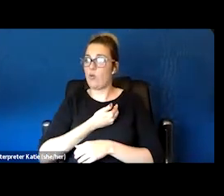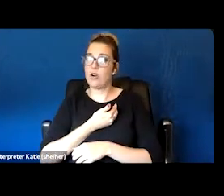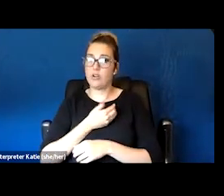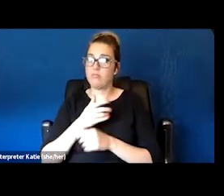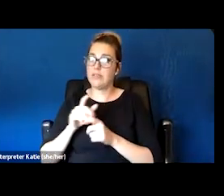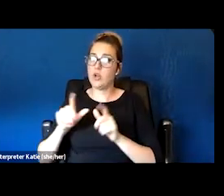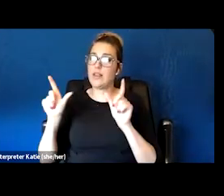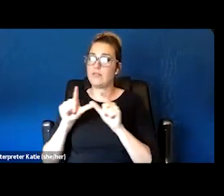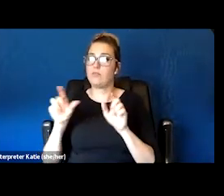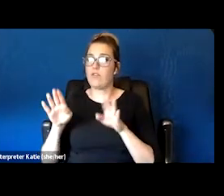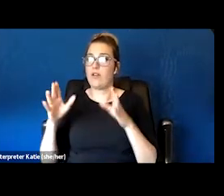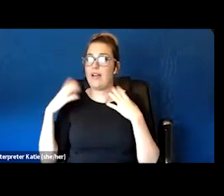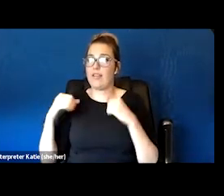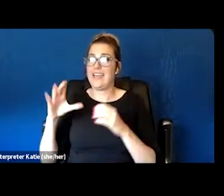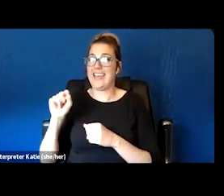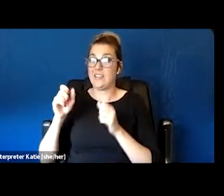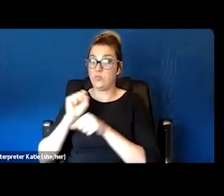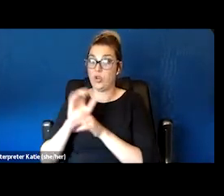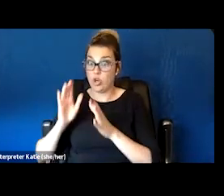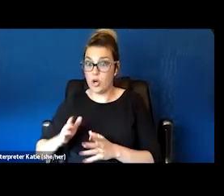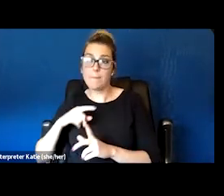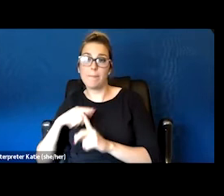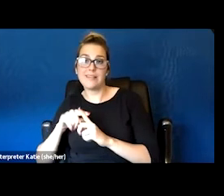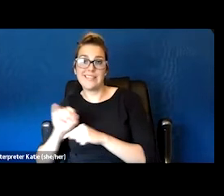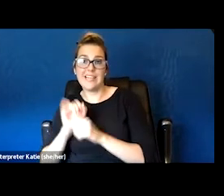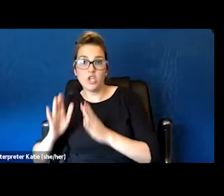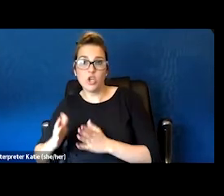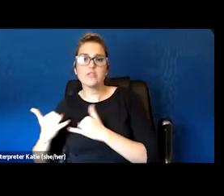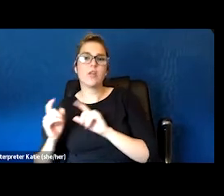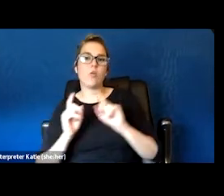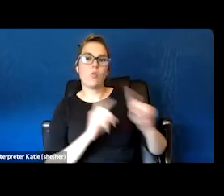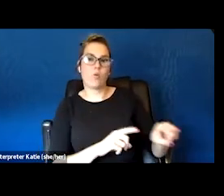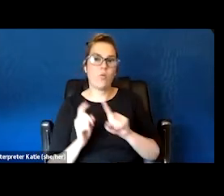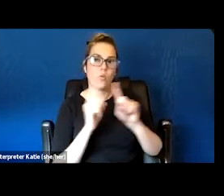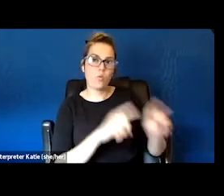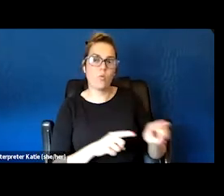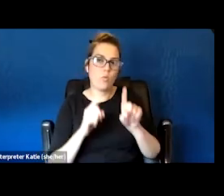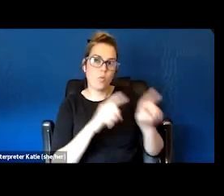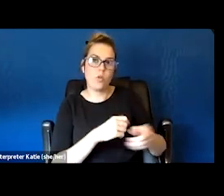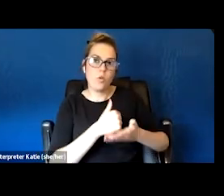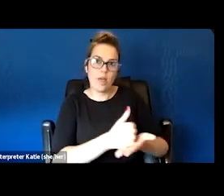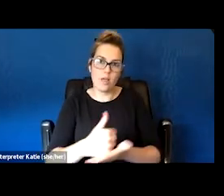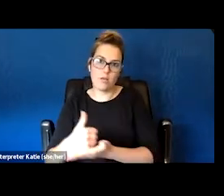when not all of our permanent supportive housing programs have that level of support of wraparound services.